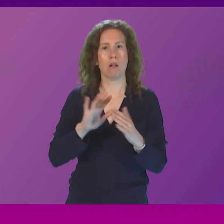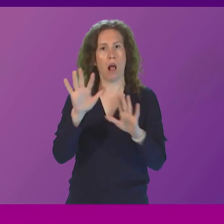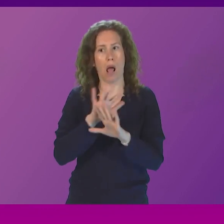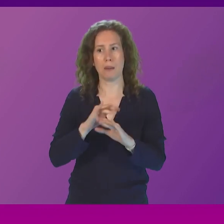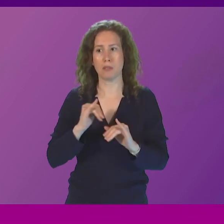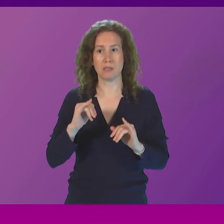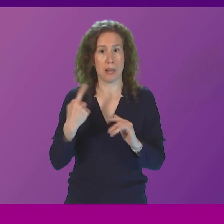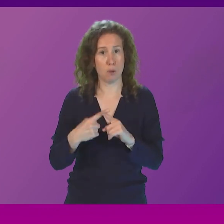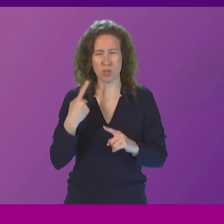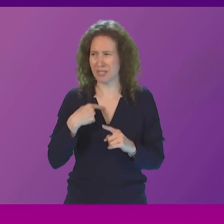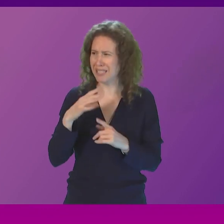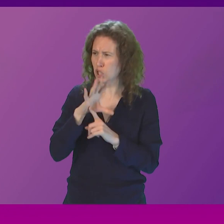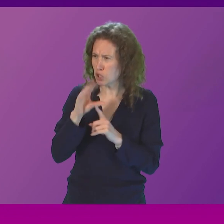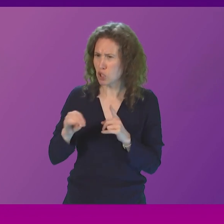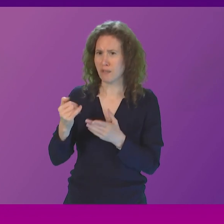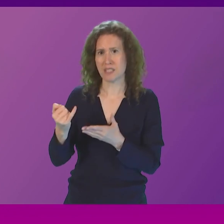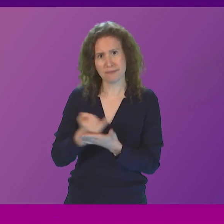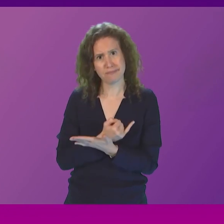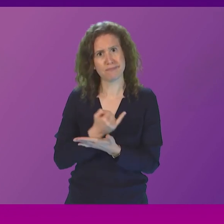by the Conservatives—time and time again.